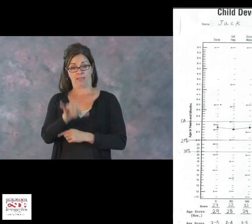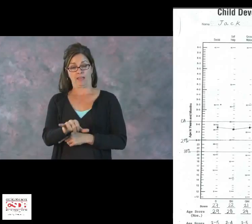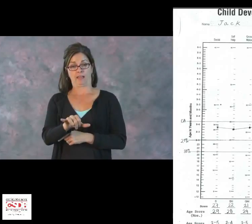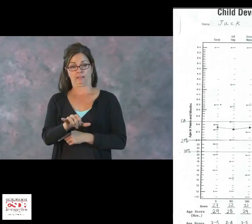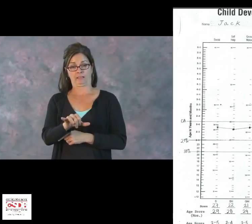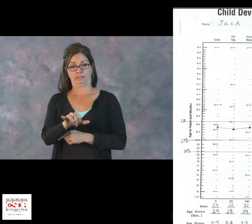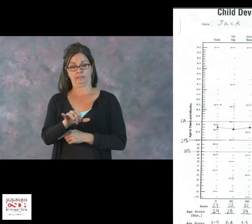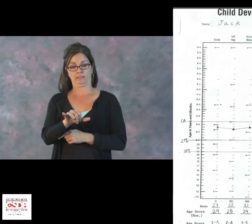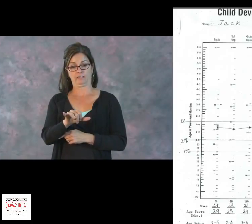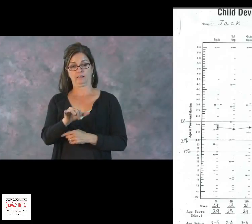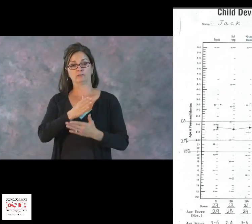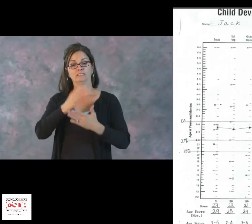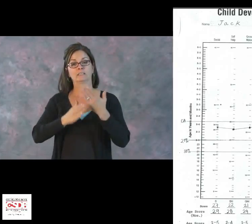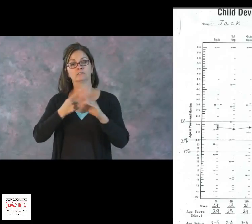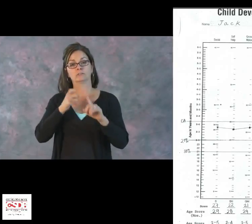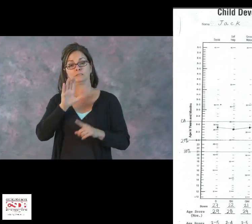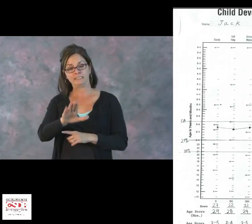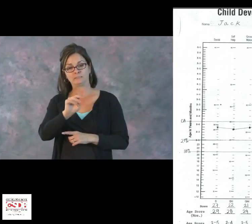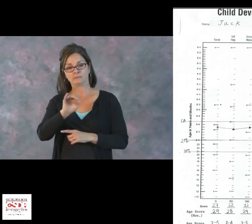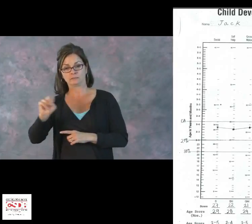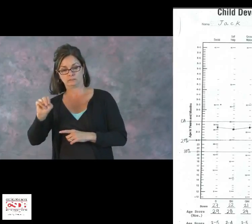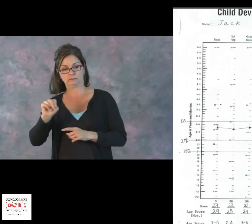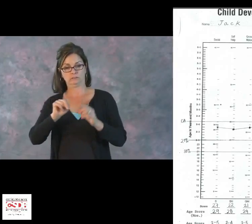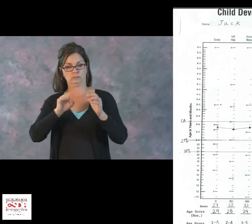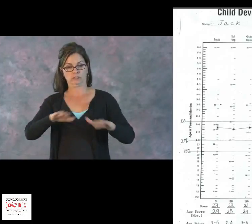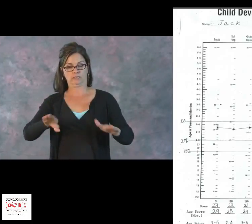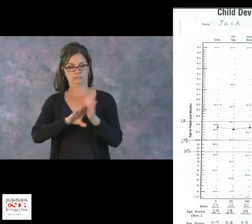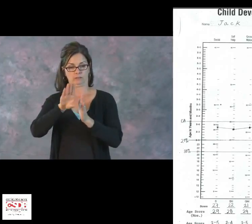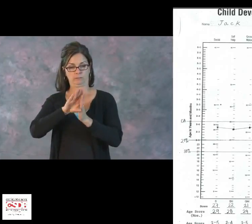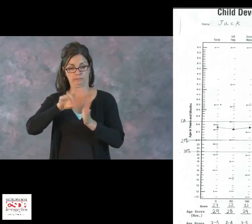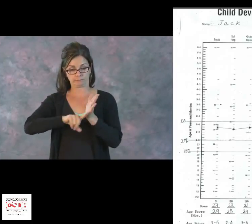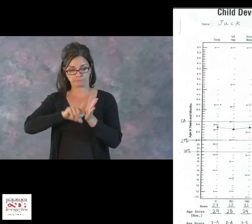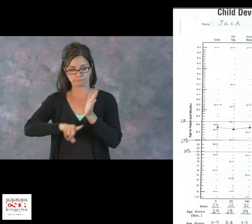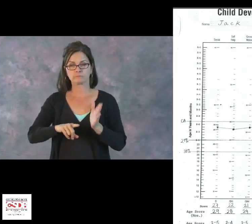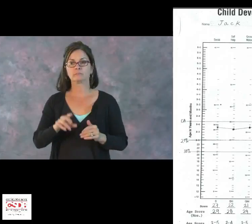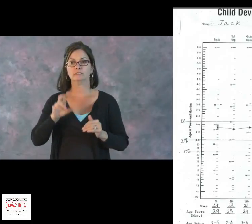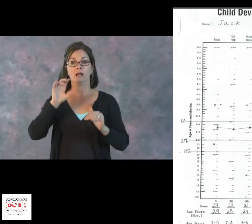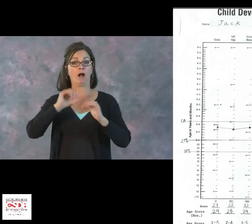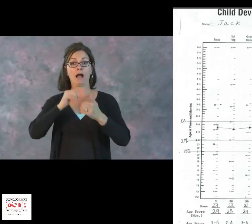from his Minnesota Child Development Inventory. The way that this is set up, is if we look